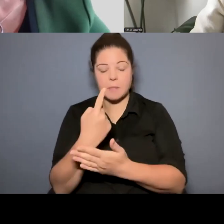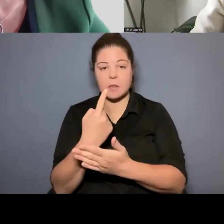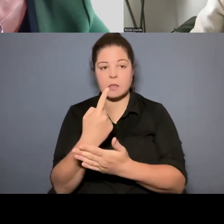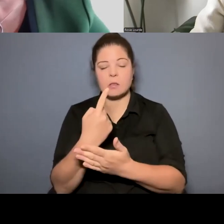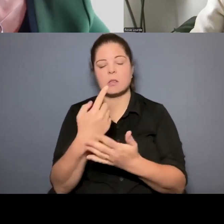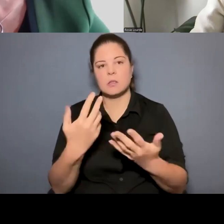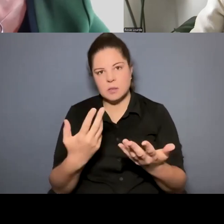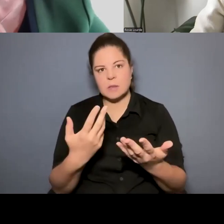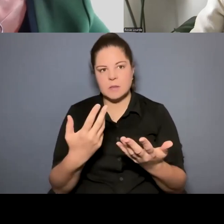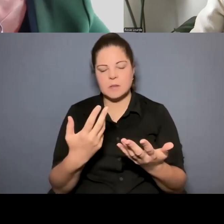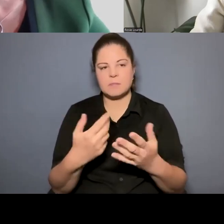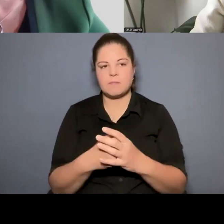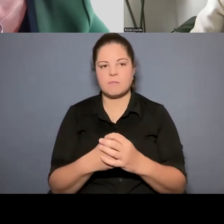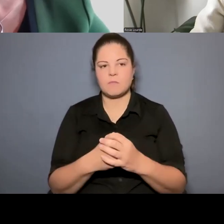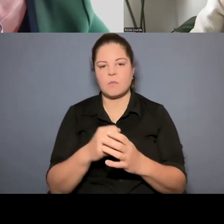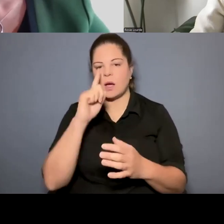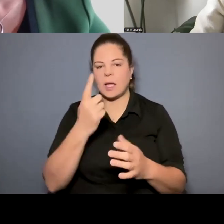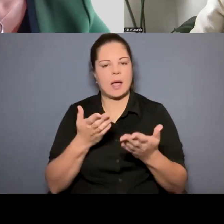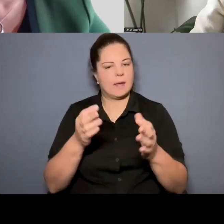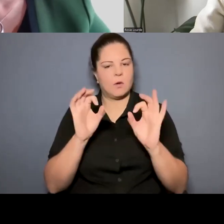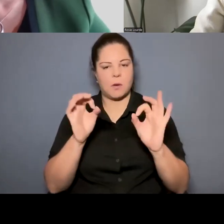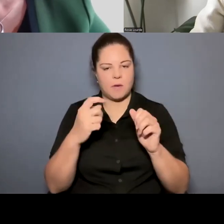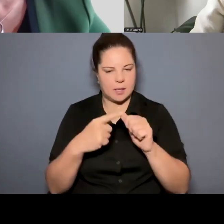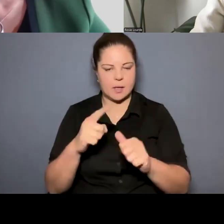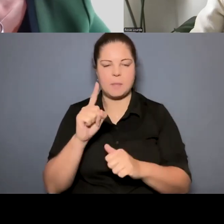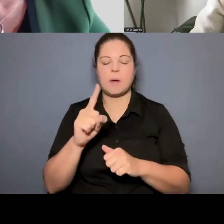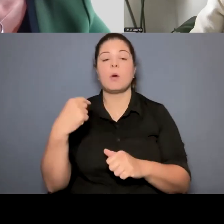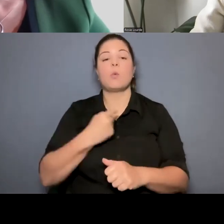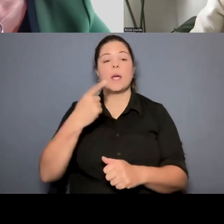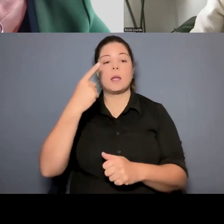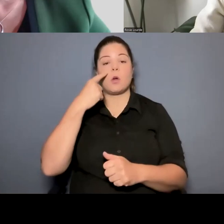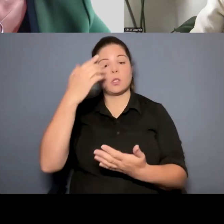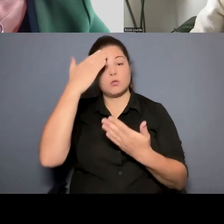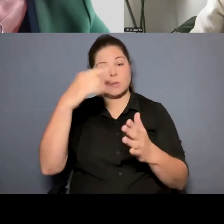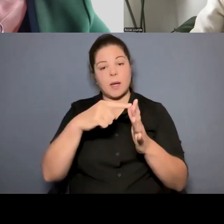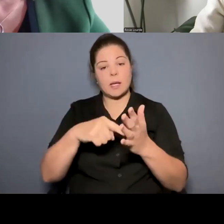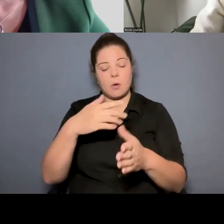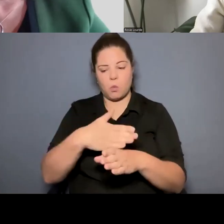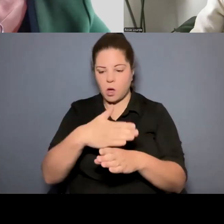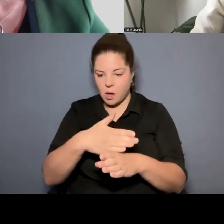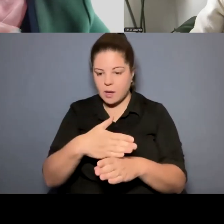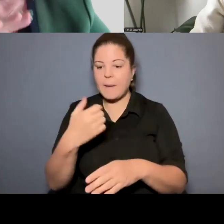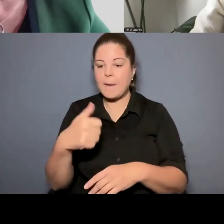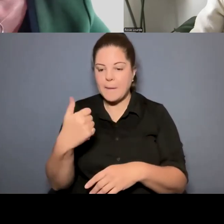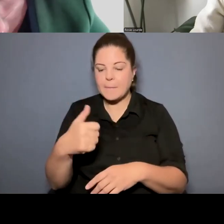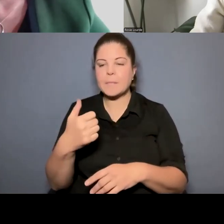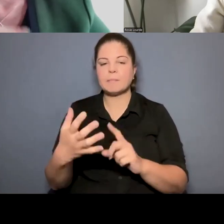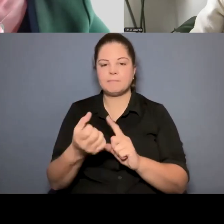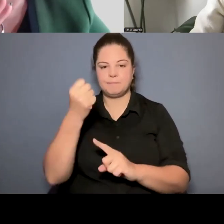what we found in Respect at work was that often the thing that people go to, no matter who or,